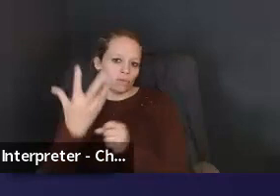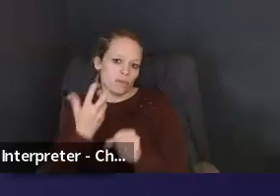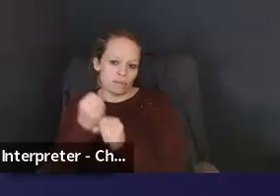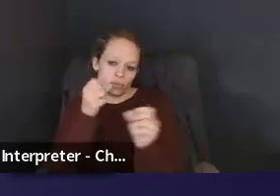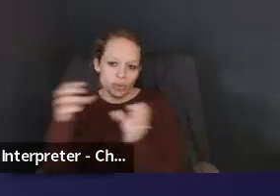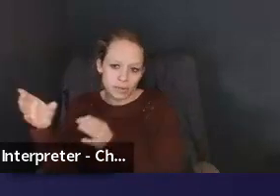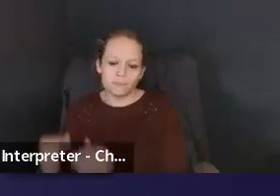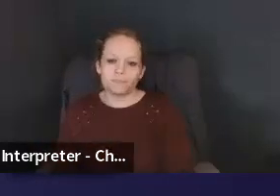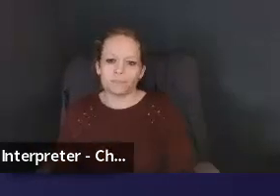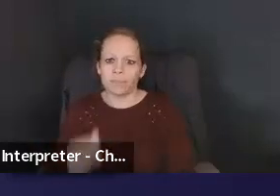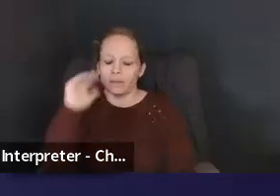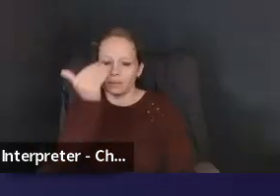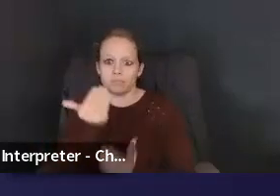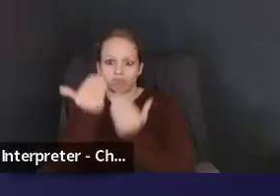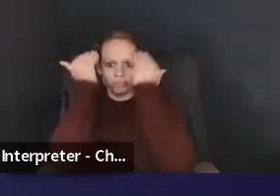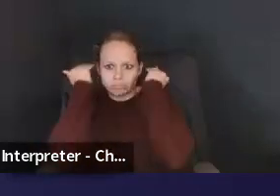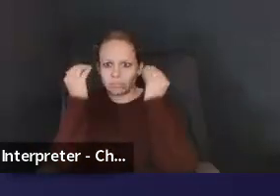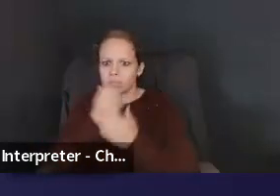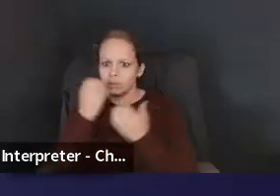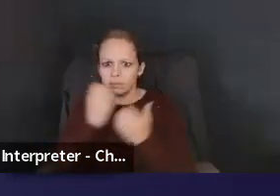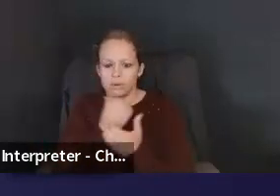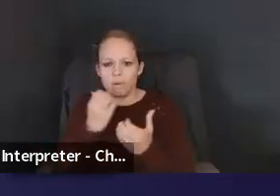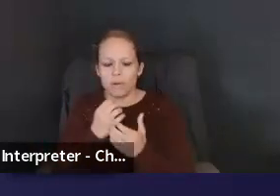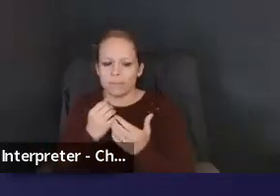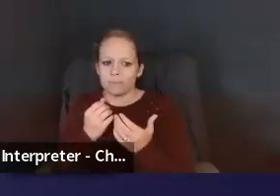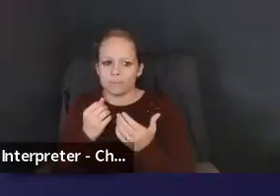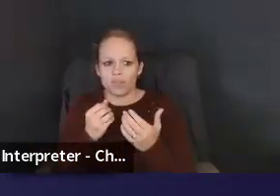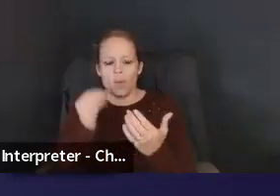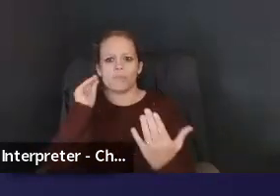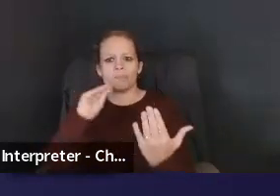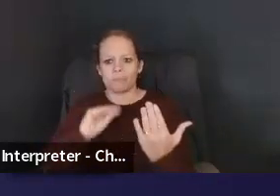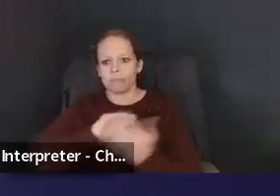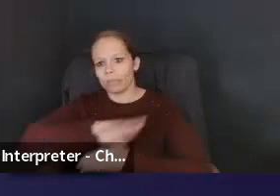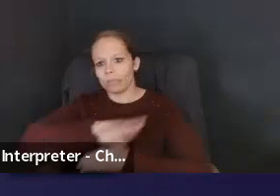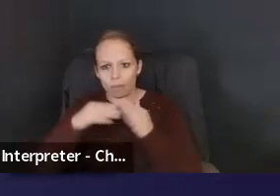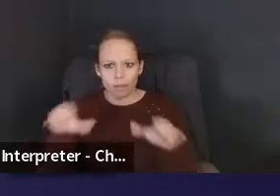it sounds kind of daunting, in a way, to chart out all the activities of a five-year project and